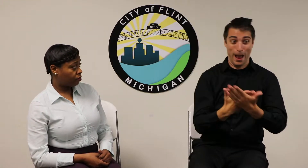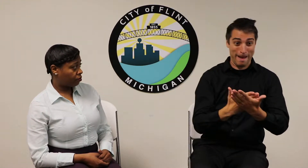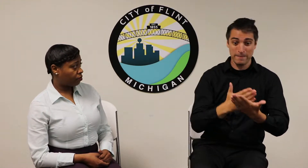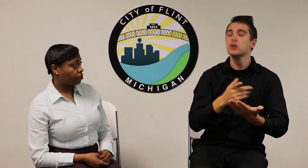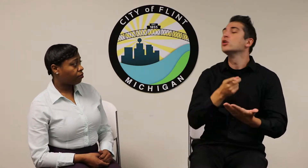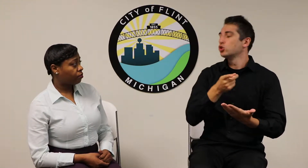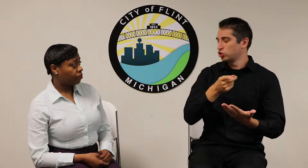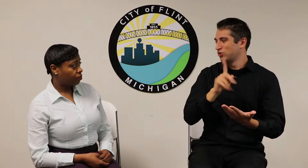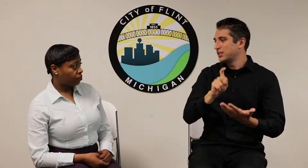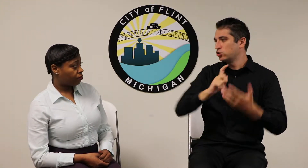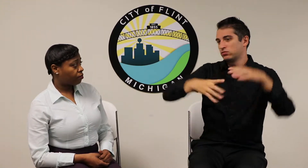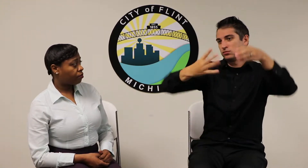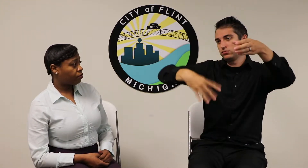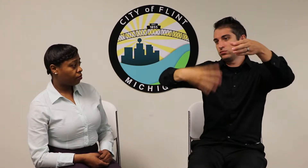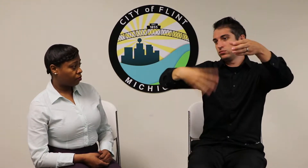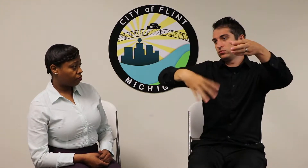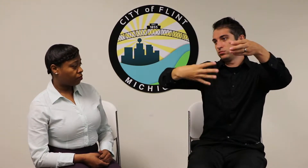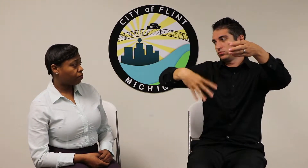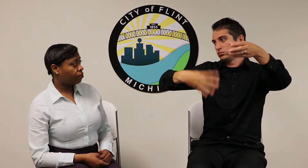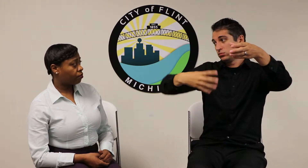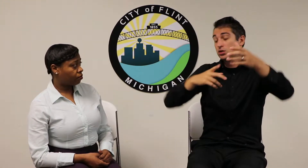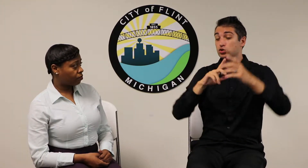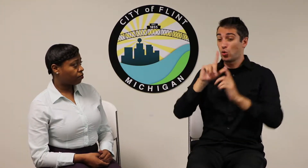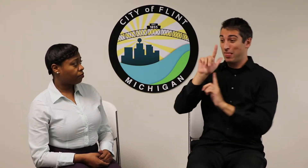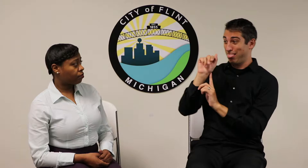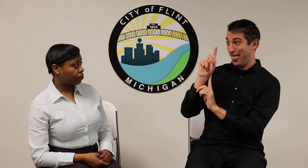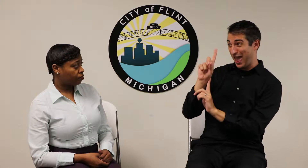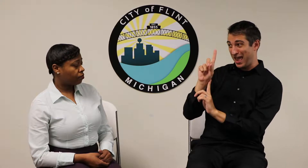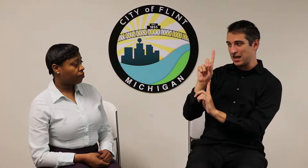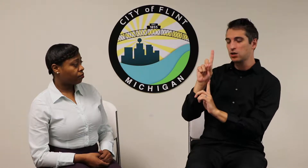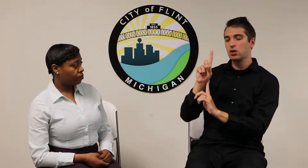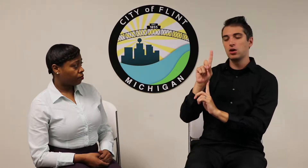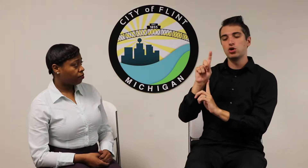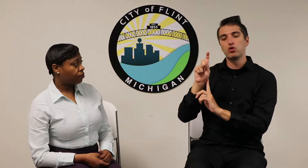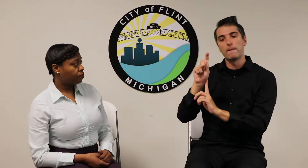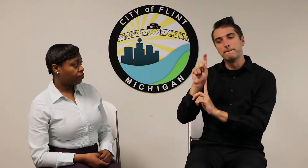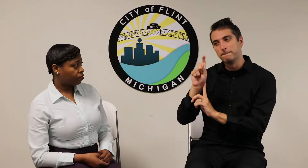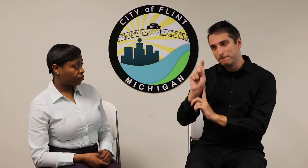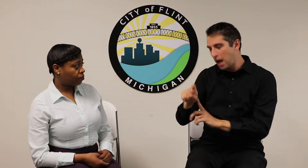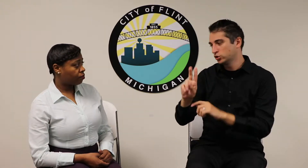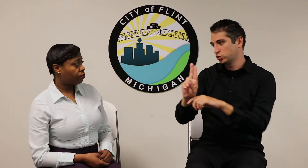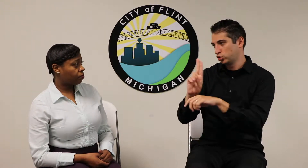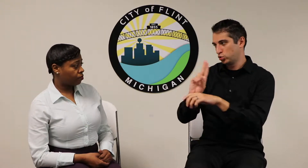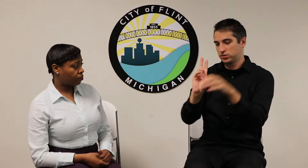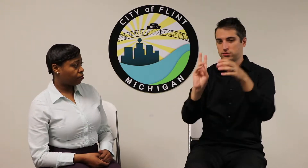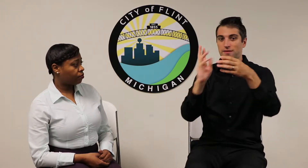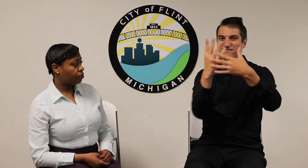and the problems related to lead, you must use a filter and you must use the